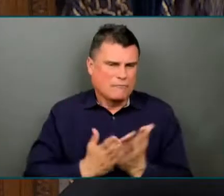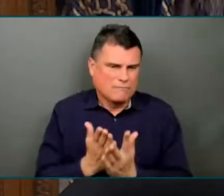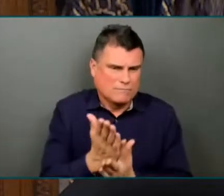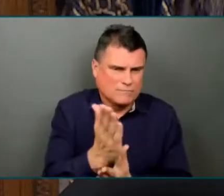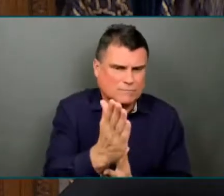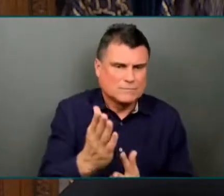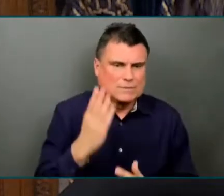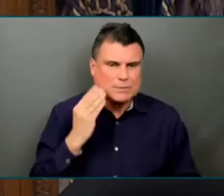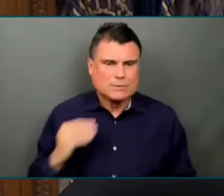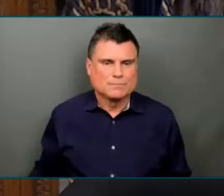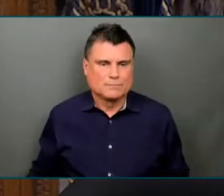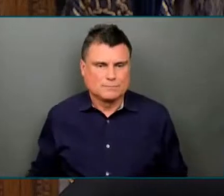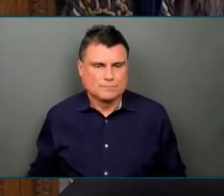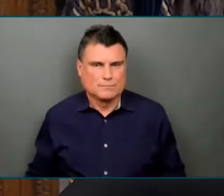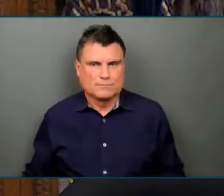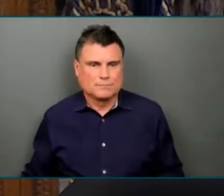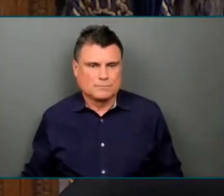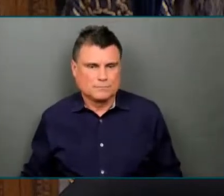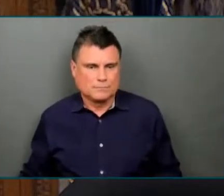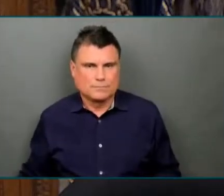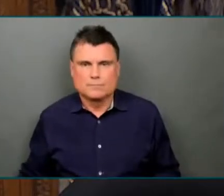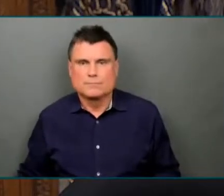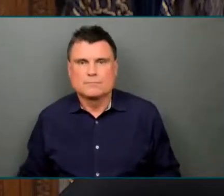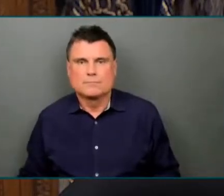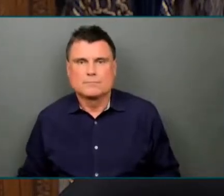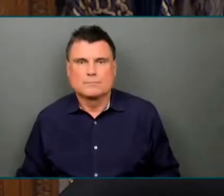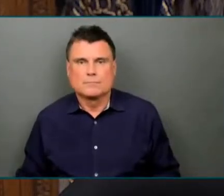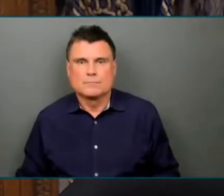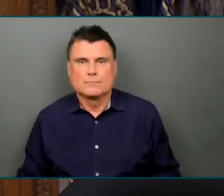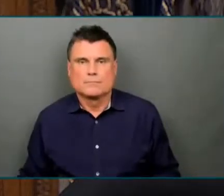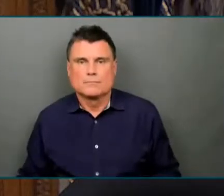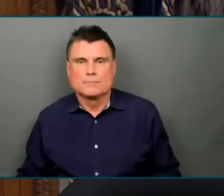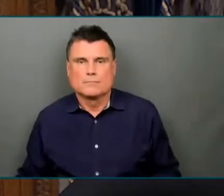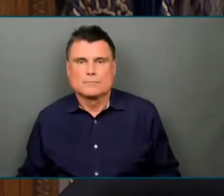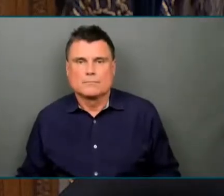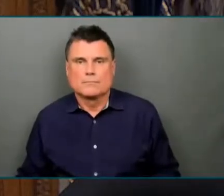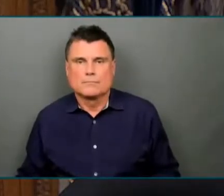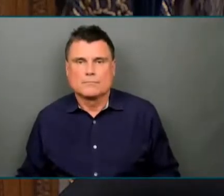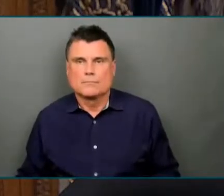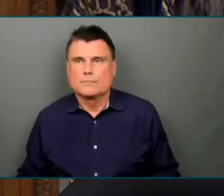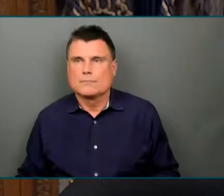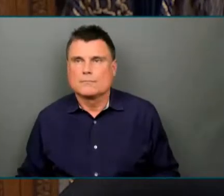but we know people also face disabilities impacting their flexibility, mobility,